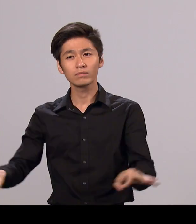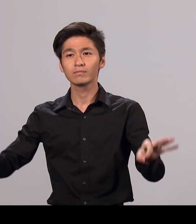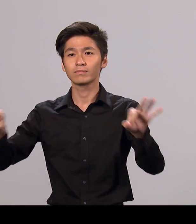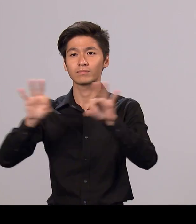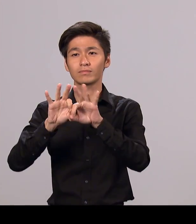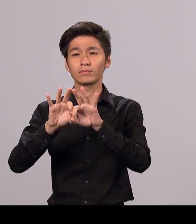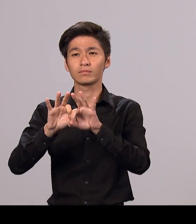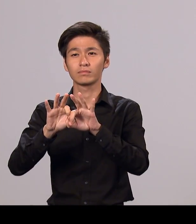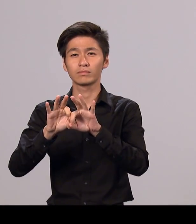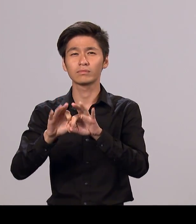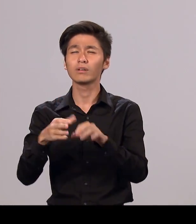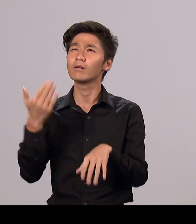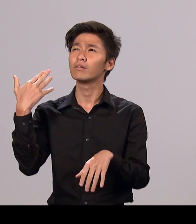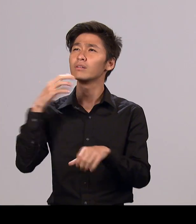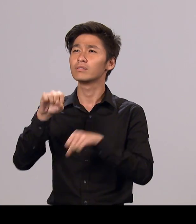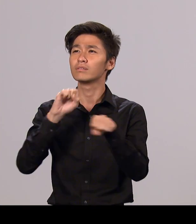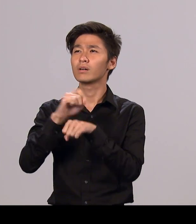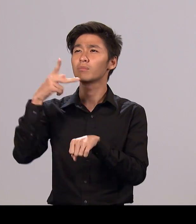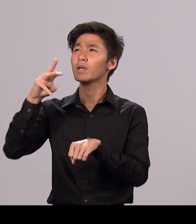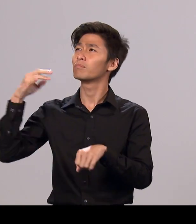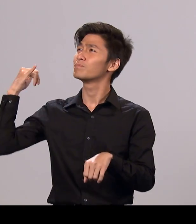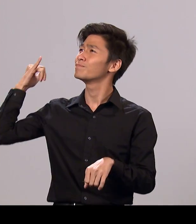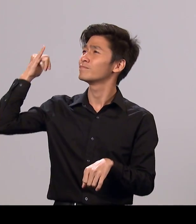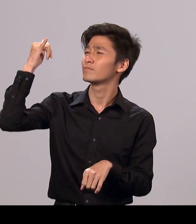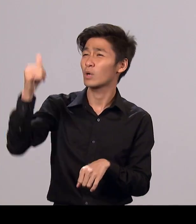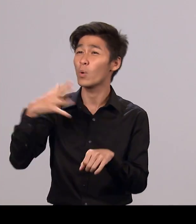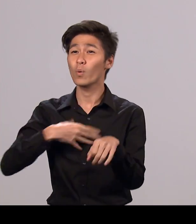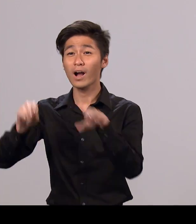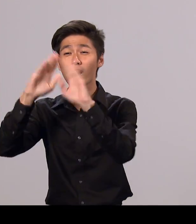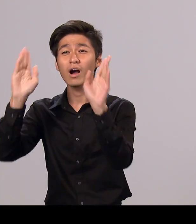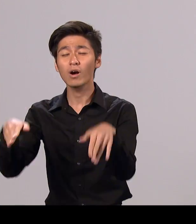The last time a Singapore PM was officially welcomed in the White House with ceremonies,